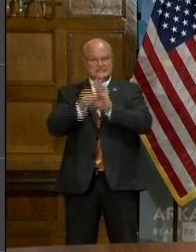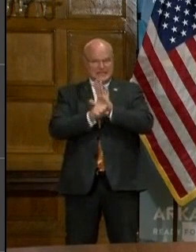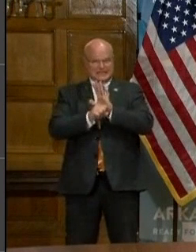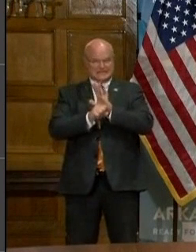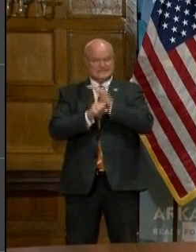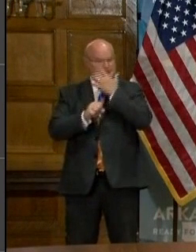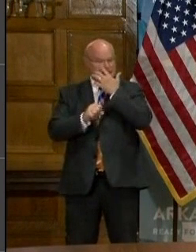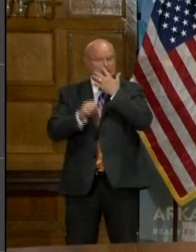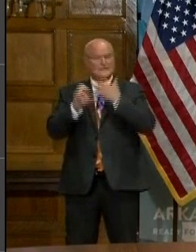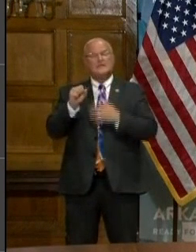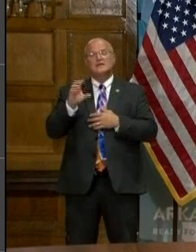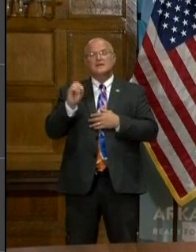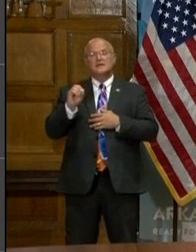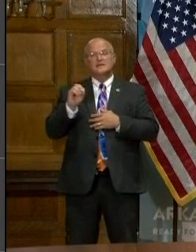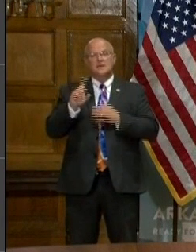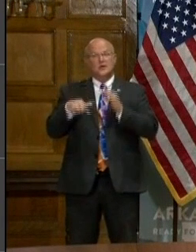PRESENTED HERE THAT SHOWED THE